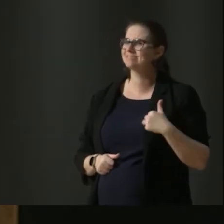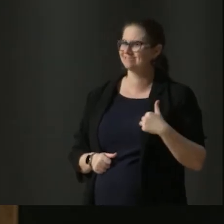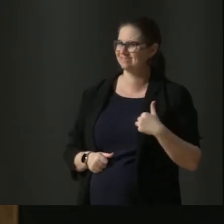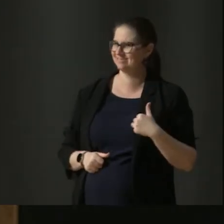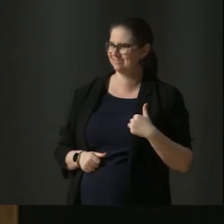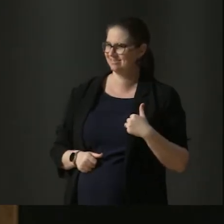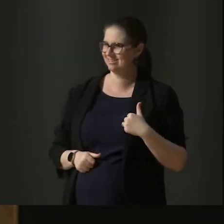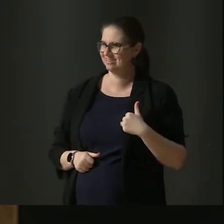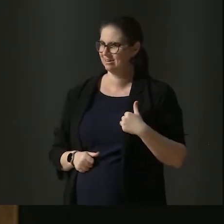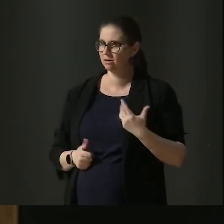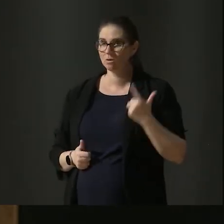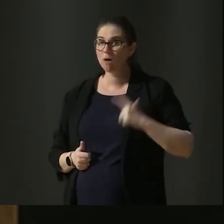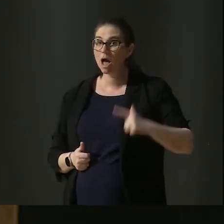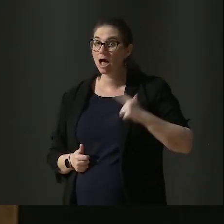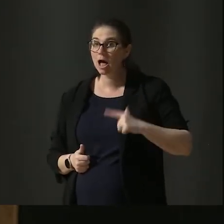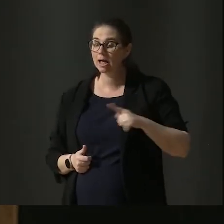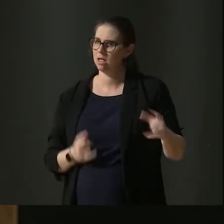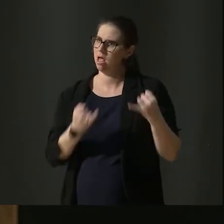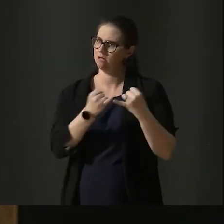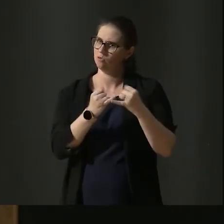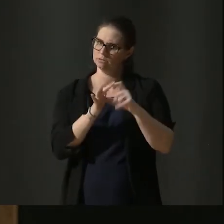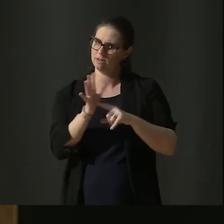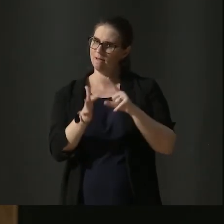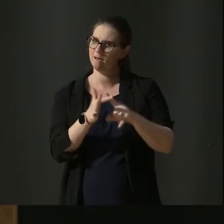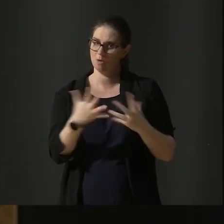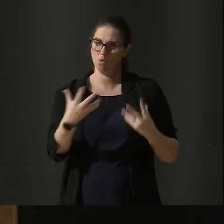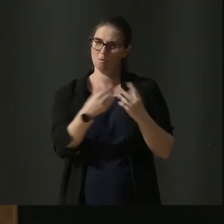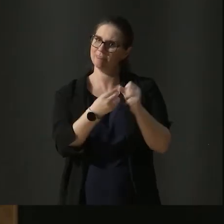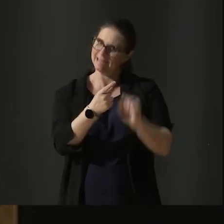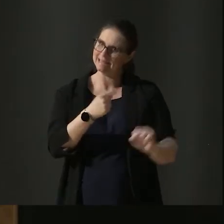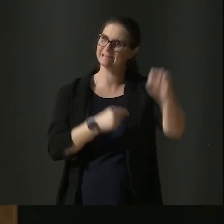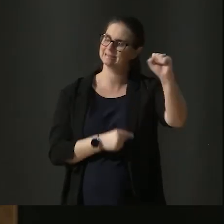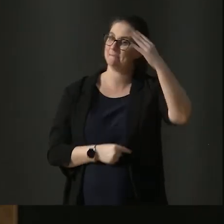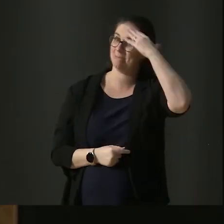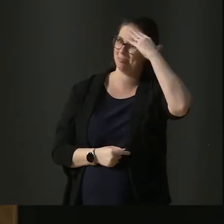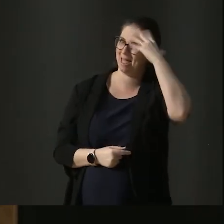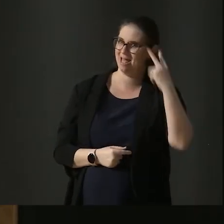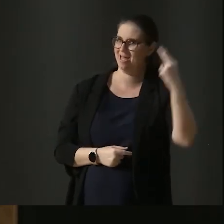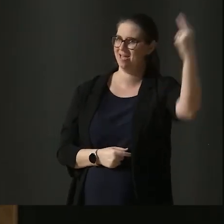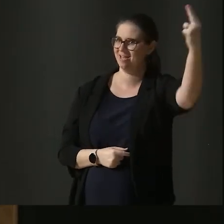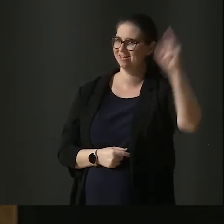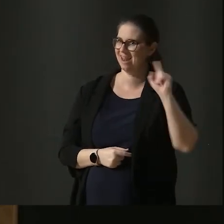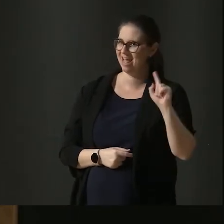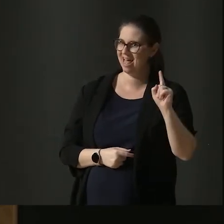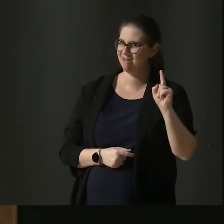Because Uncle Dave is with his mummy now. And we talked about how it's okay to have different feelings.